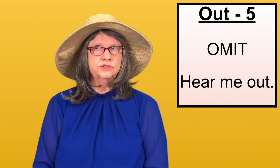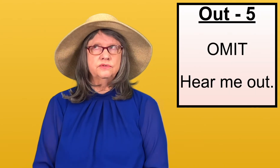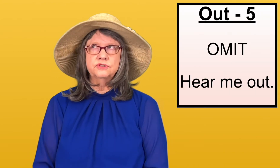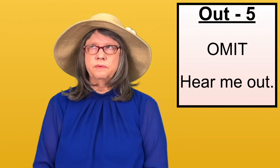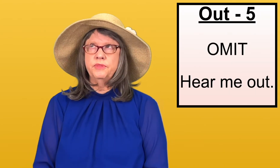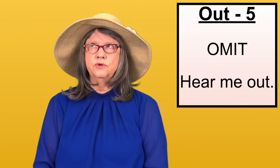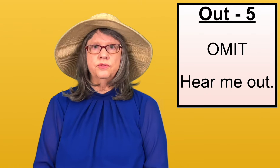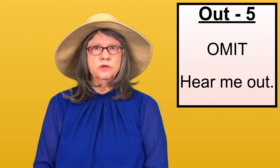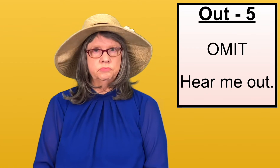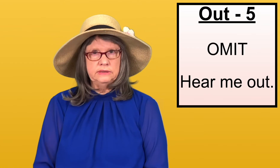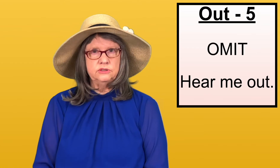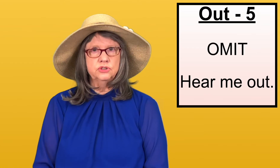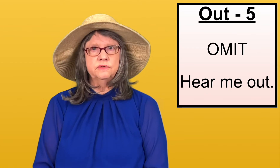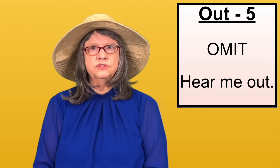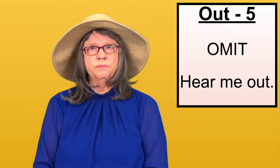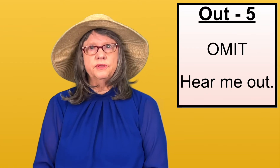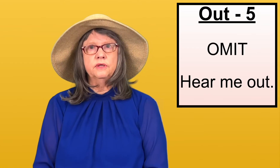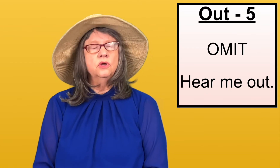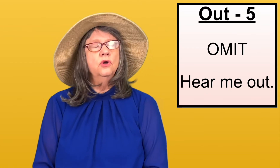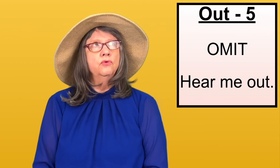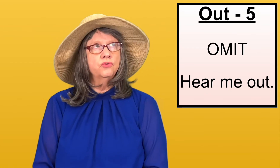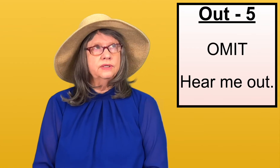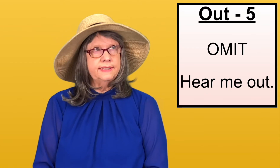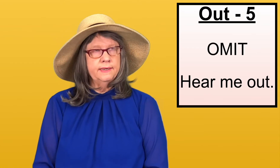of something, or the completion of something. For example: